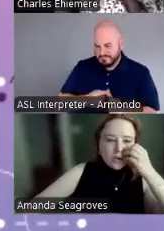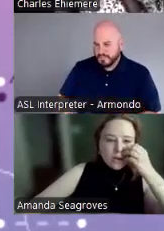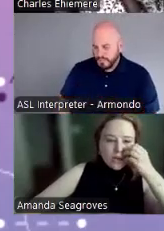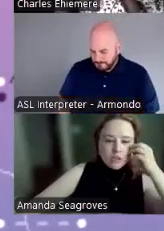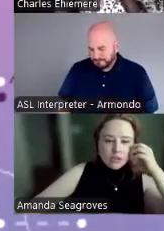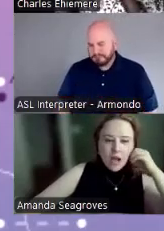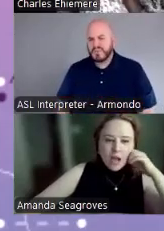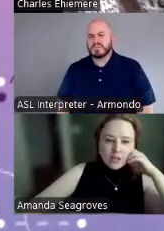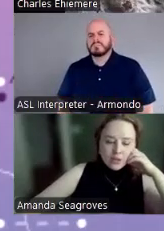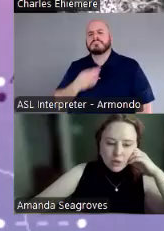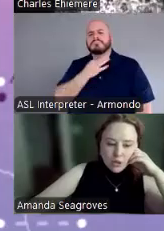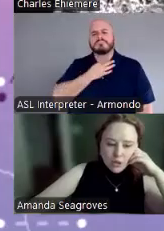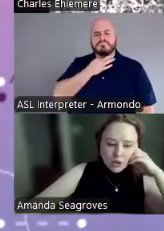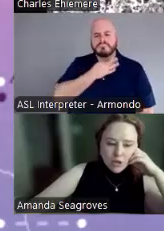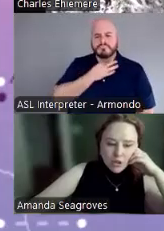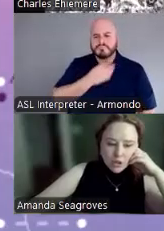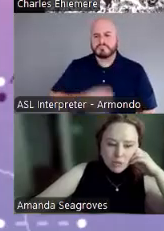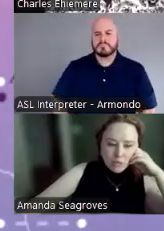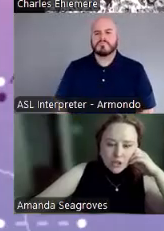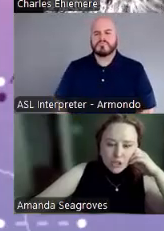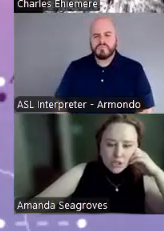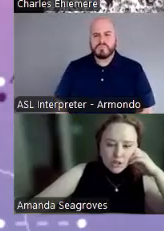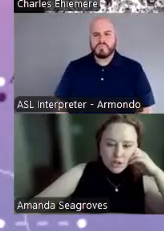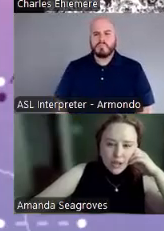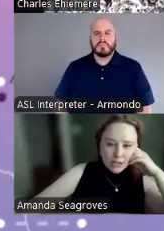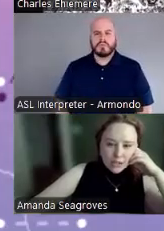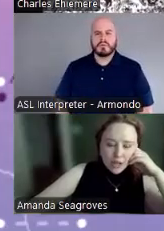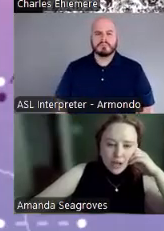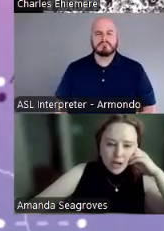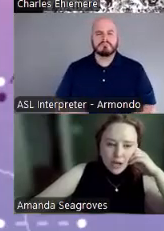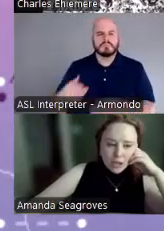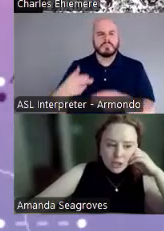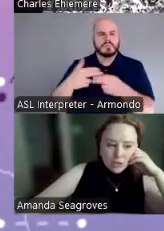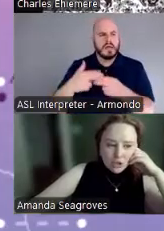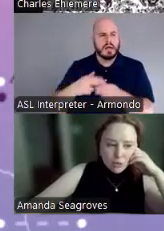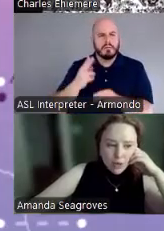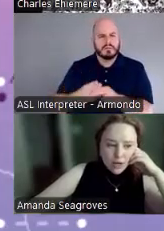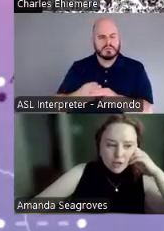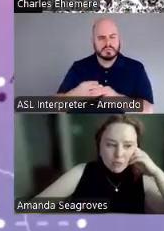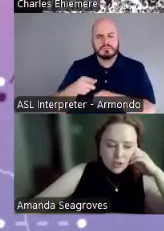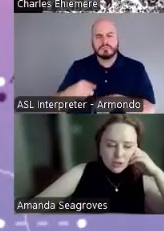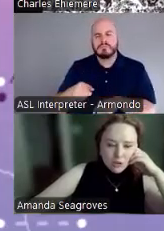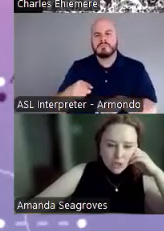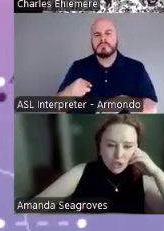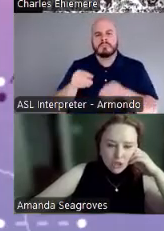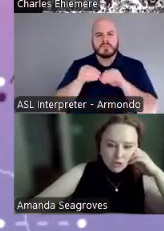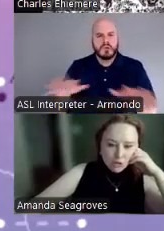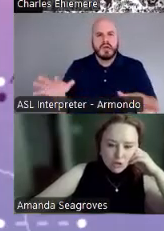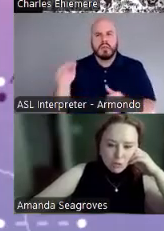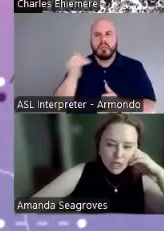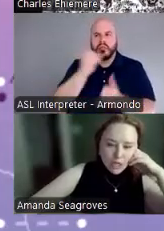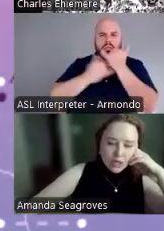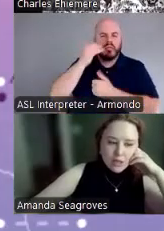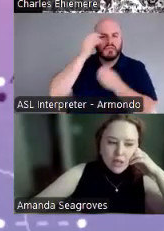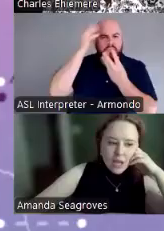So in your slides earlier, you mentioned the spread of misinformation on social media.